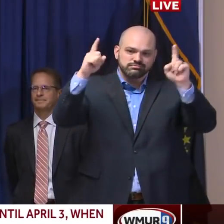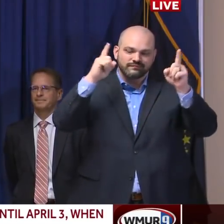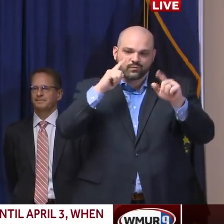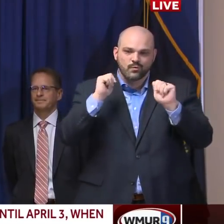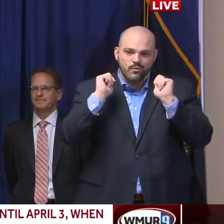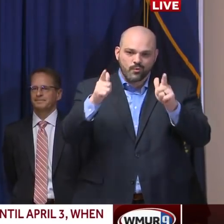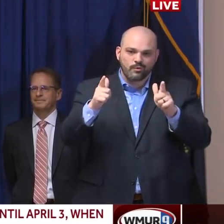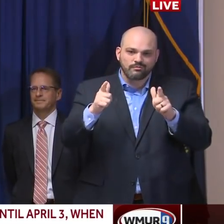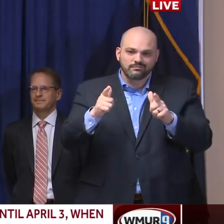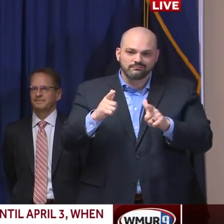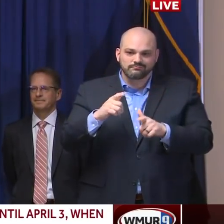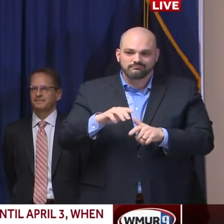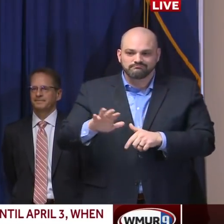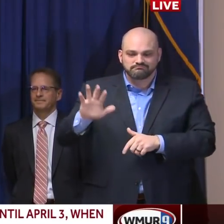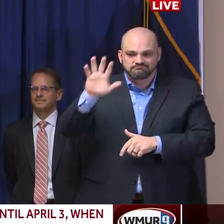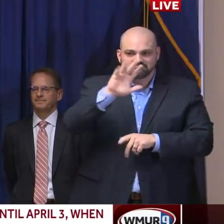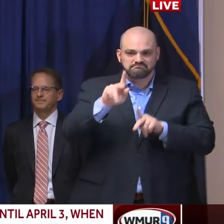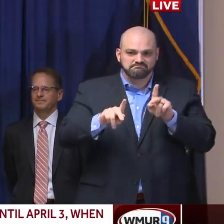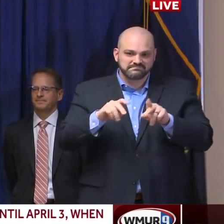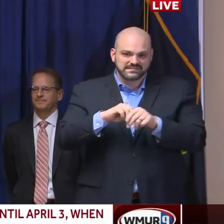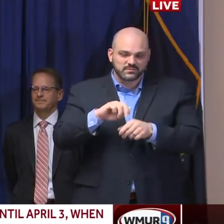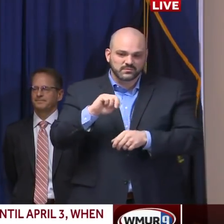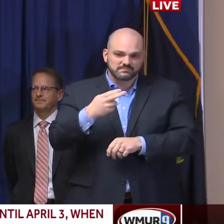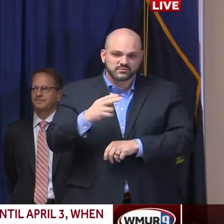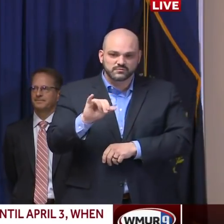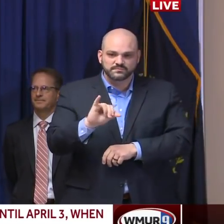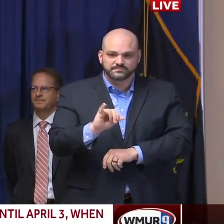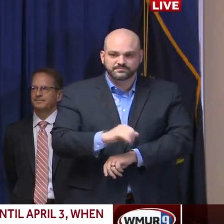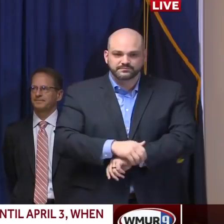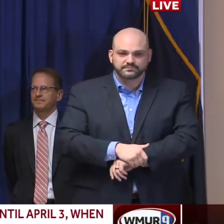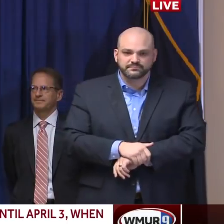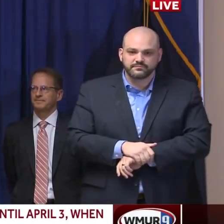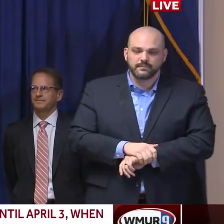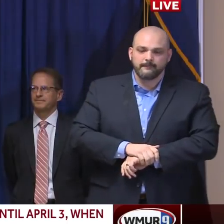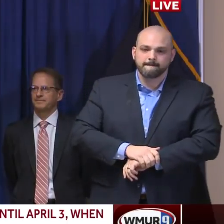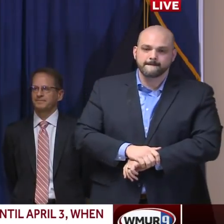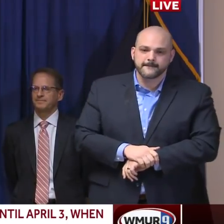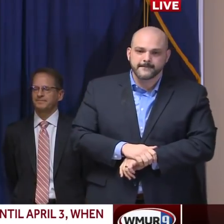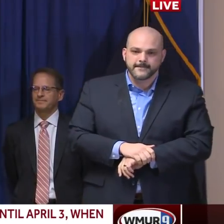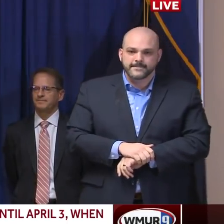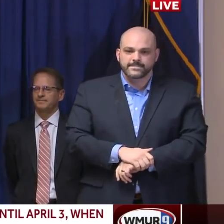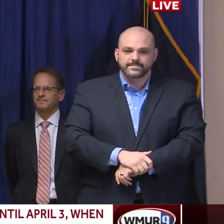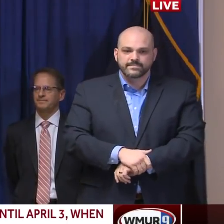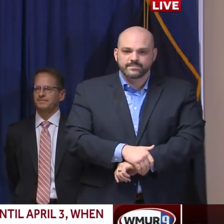WE HAVE A LOT OF HOPES THIS WILL BE VERY SUCCESSFUL FOR EVERYONE ACROSS NEW HAMPSHIRE.